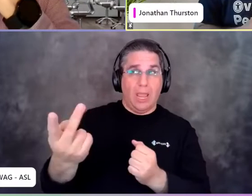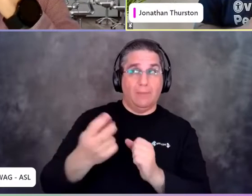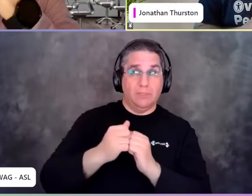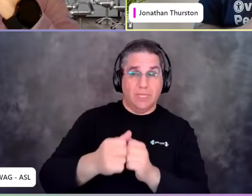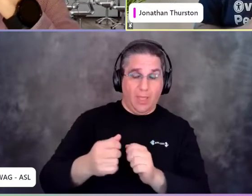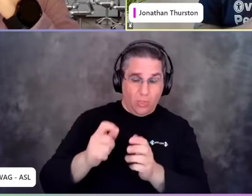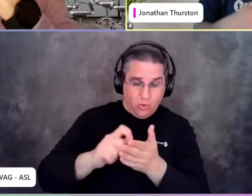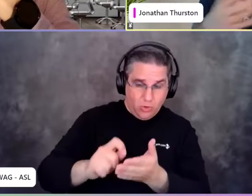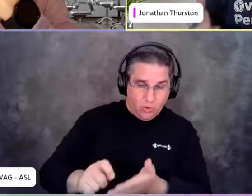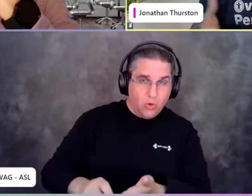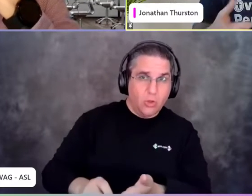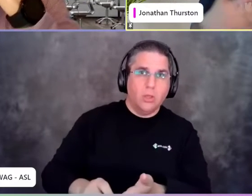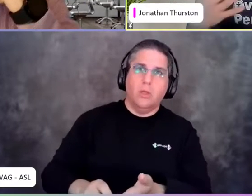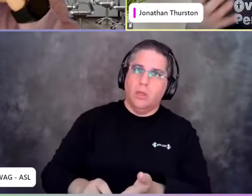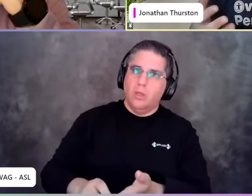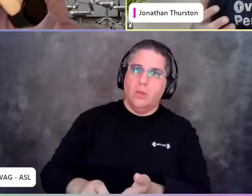extremely valuable, the ones